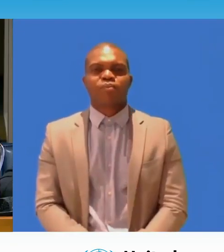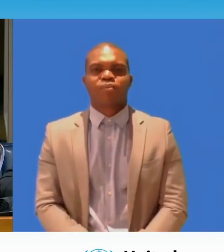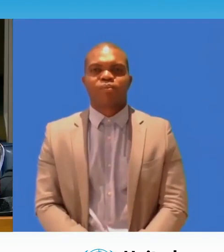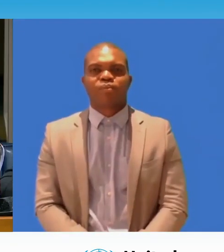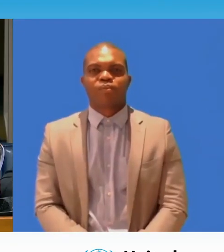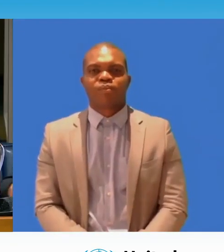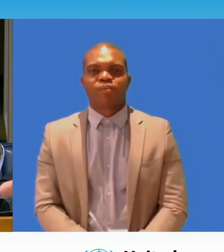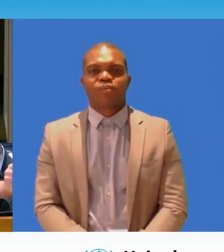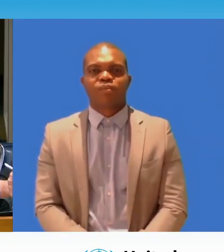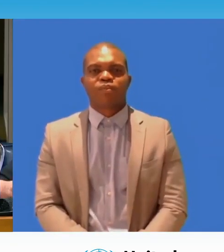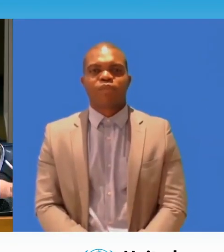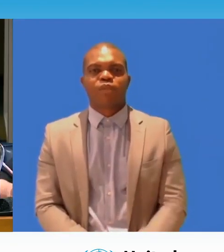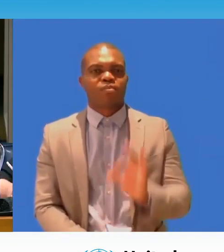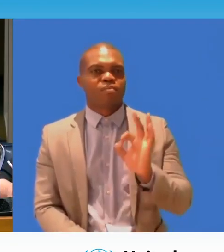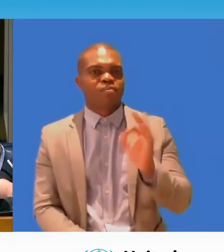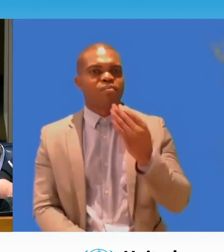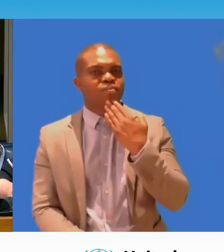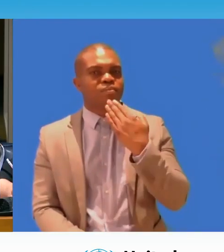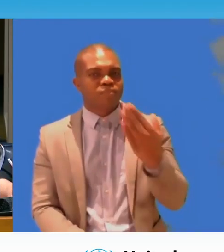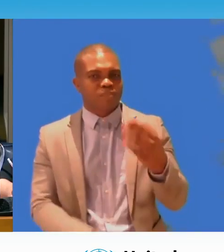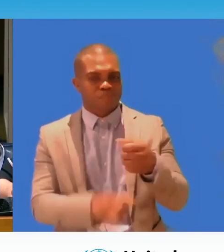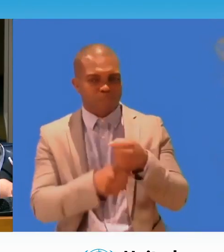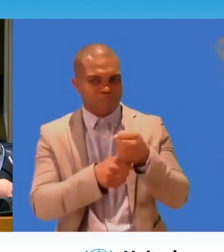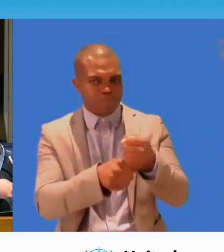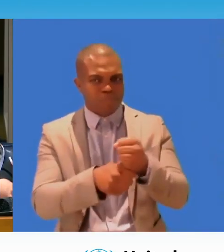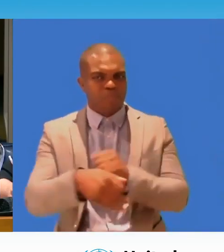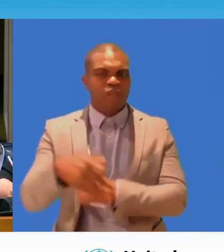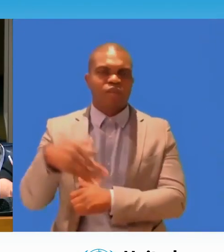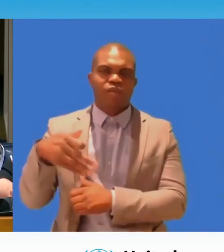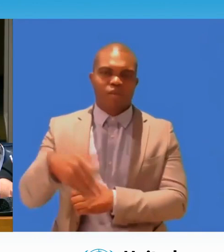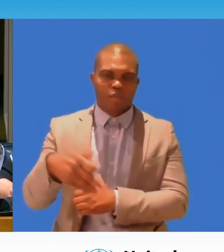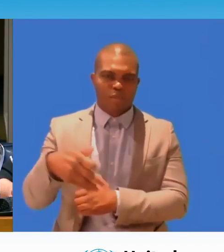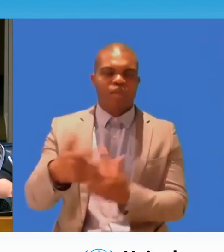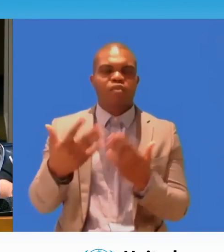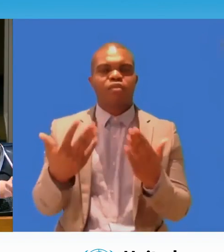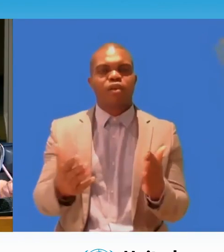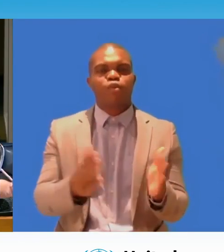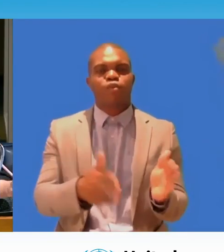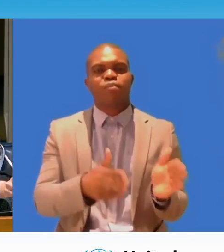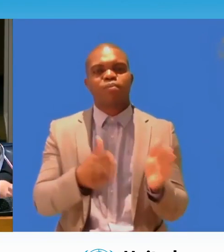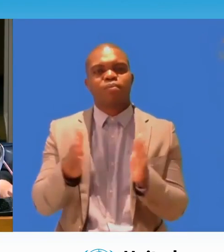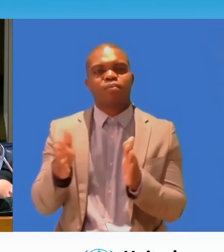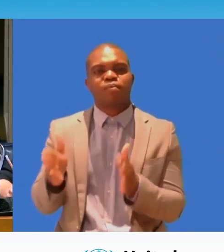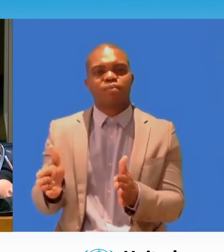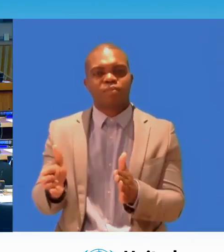I thank the representative of Namibia and now I give the floor to the representative of NGO